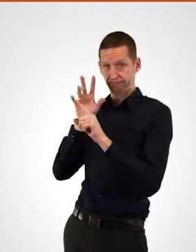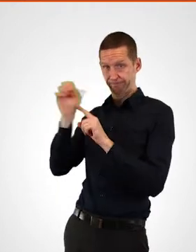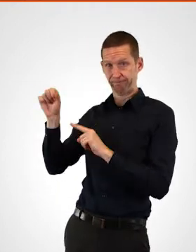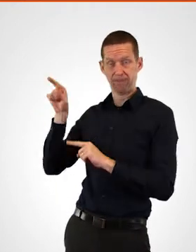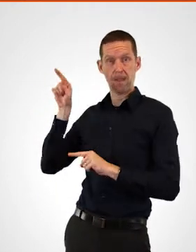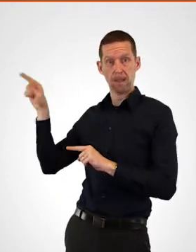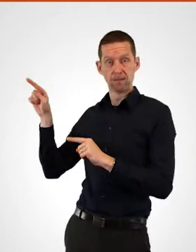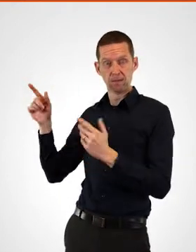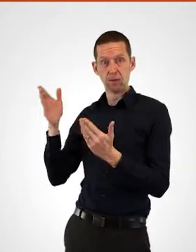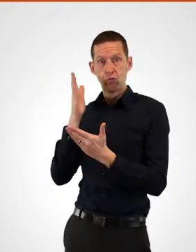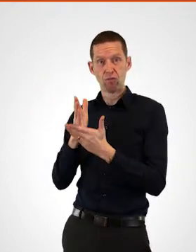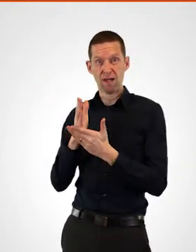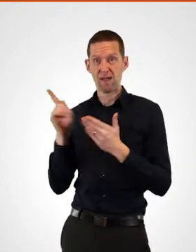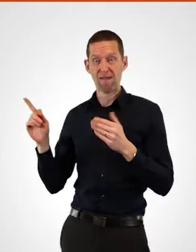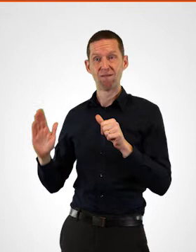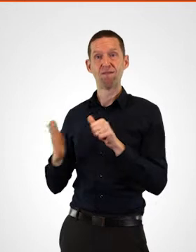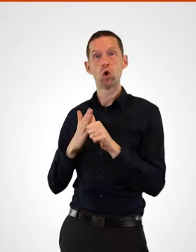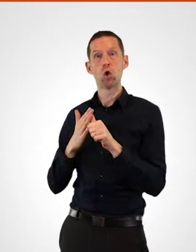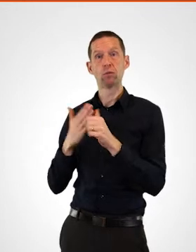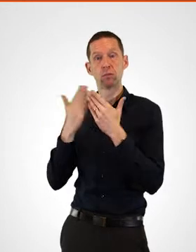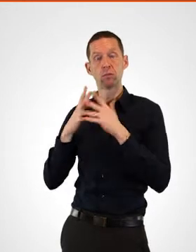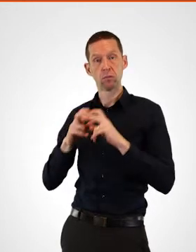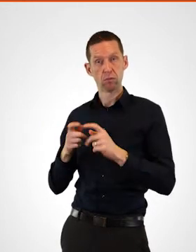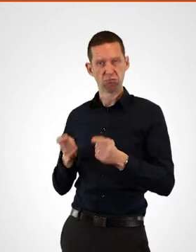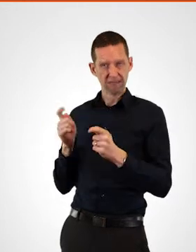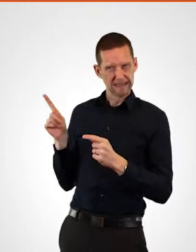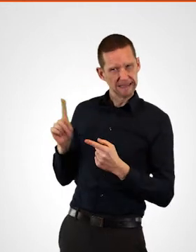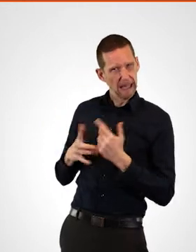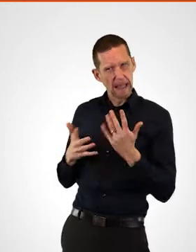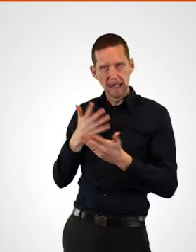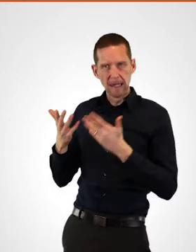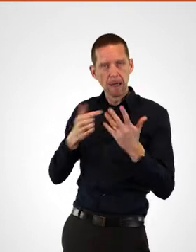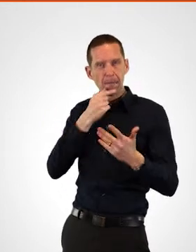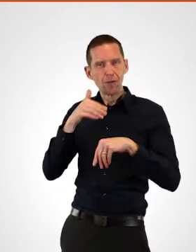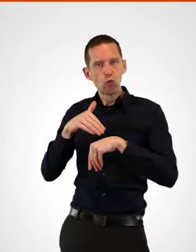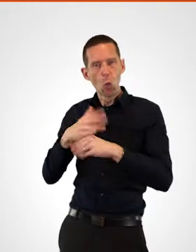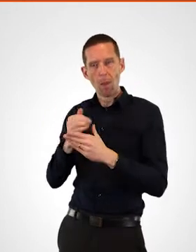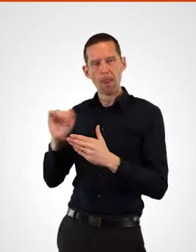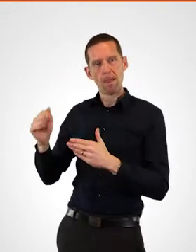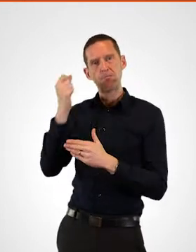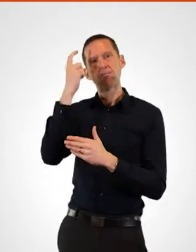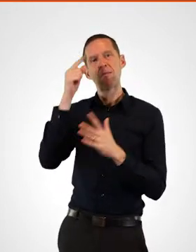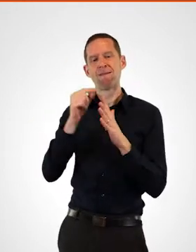that it's one of the first studies to flag up the fact that there might be still issues around the children's phonological coding.